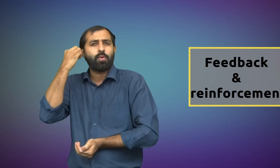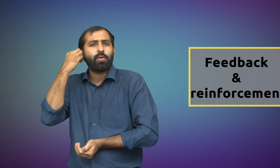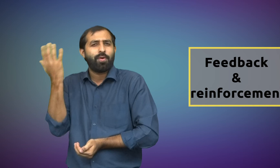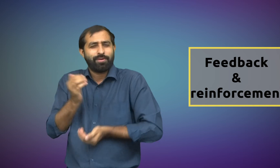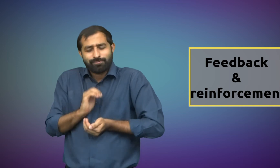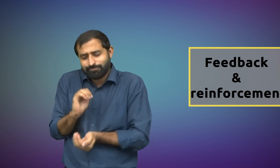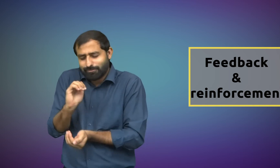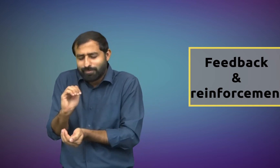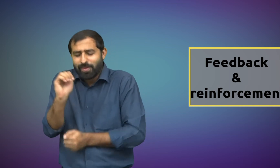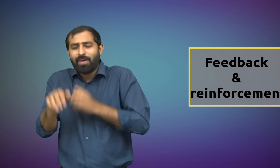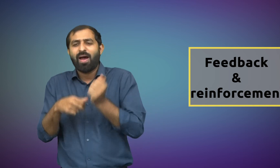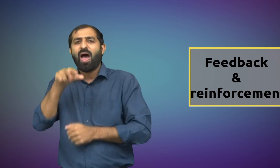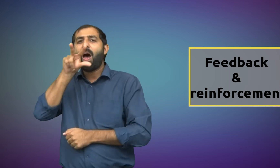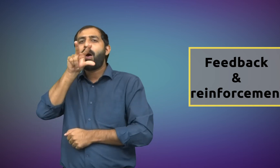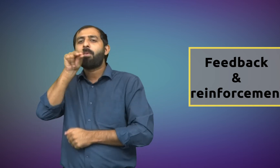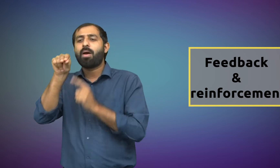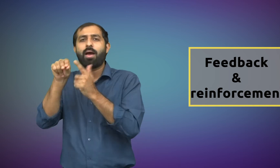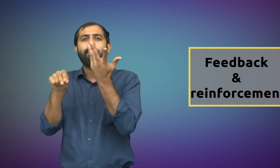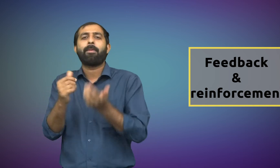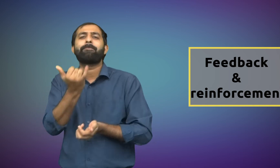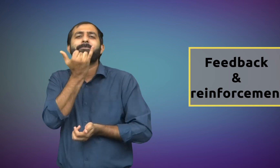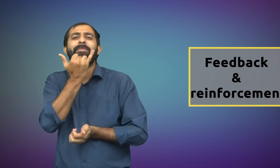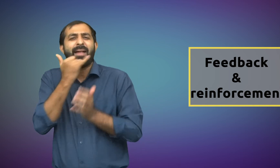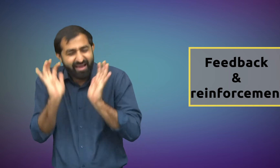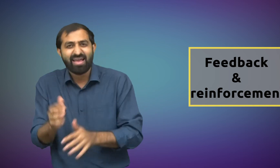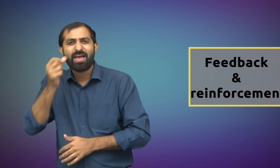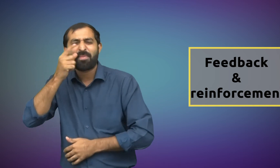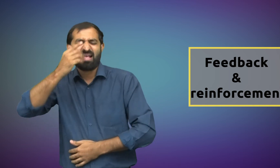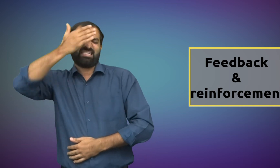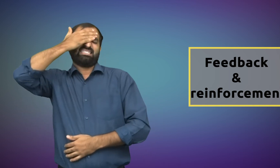When a hearing child starts to speak sometimes the child may wrongly produce the sound.